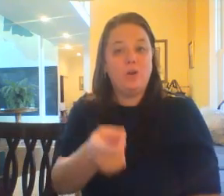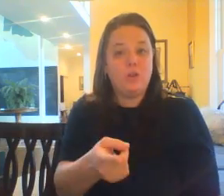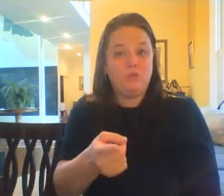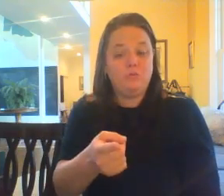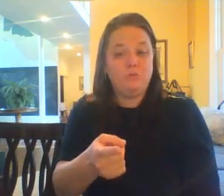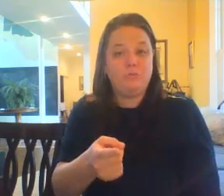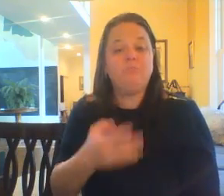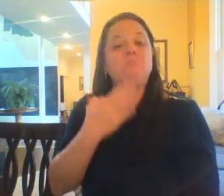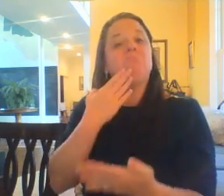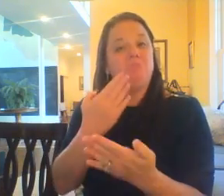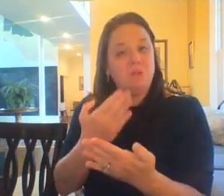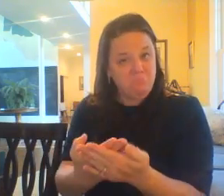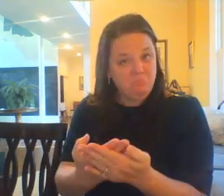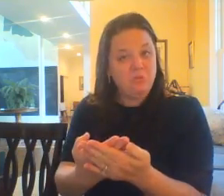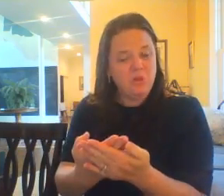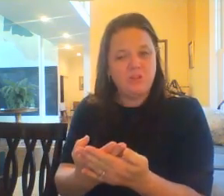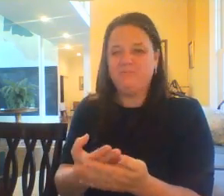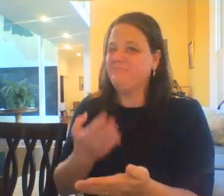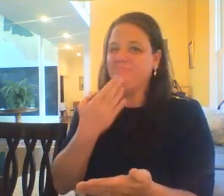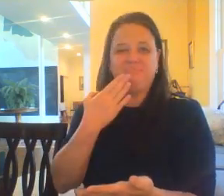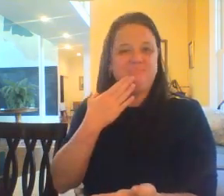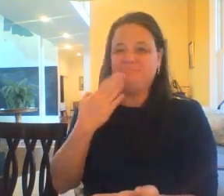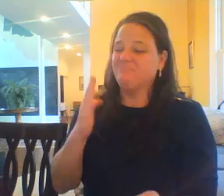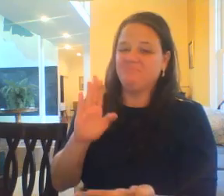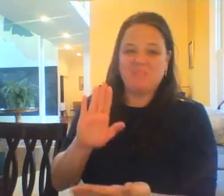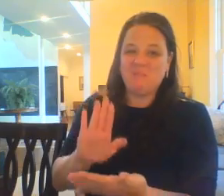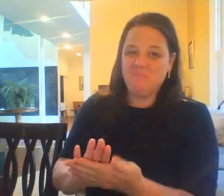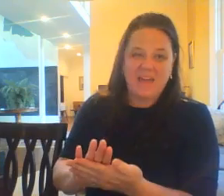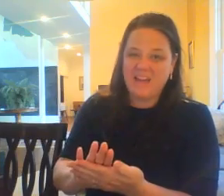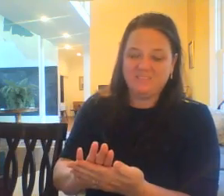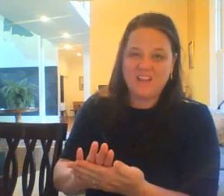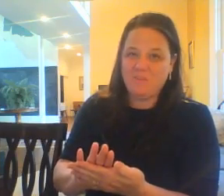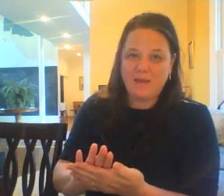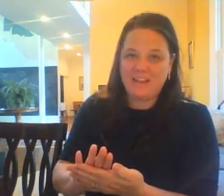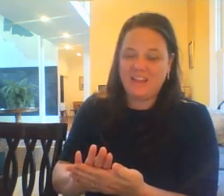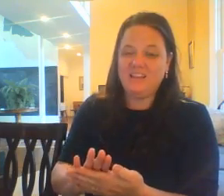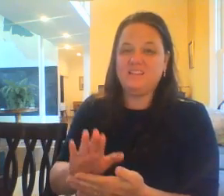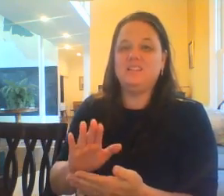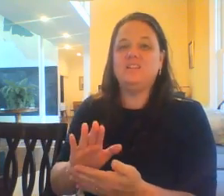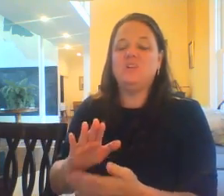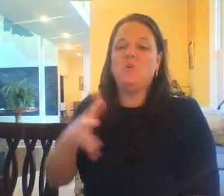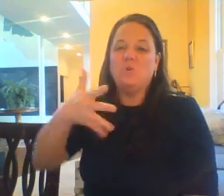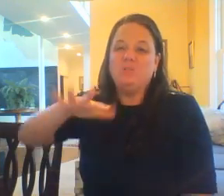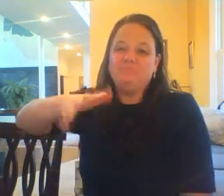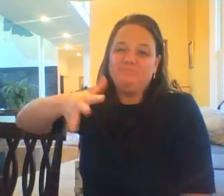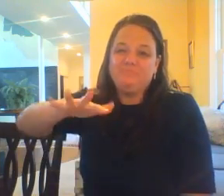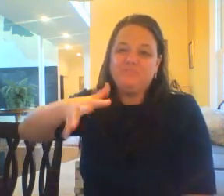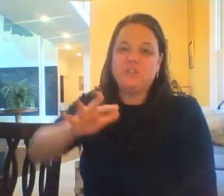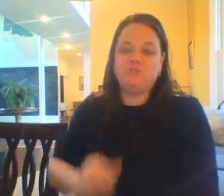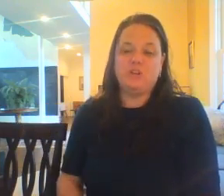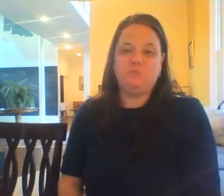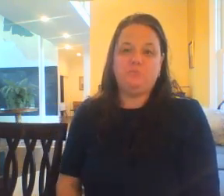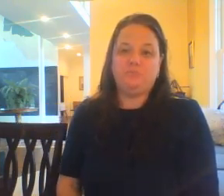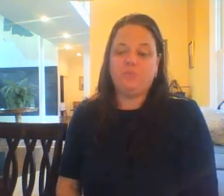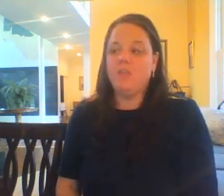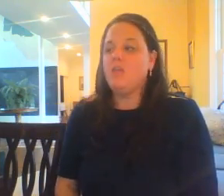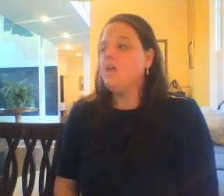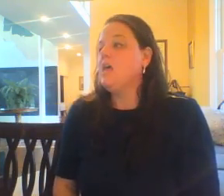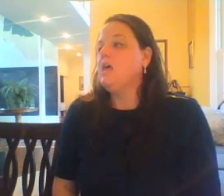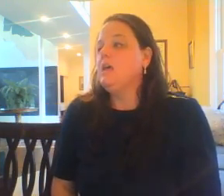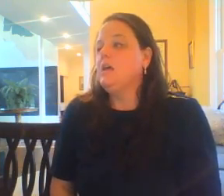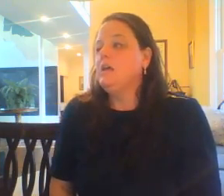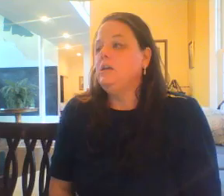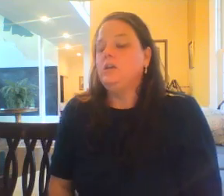you good bad having a bad day or so so